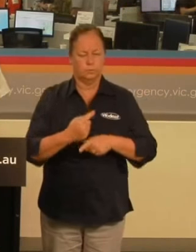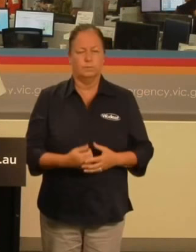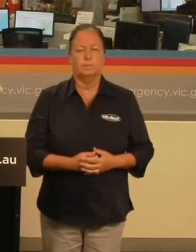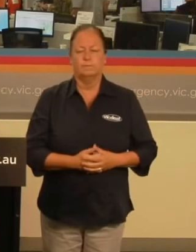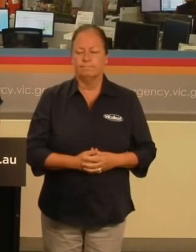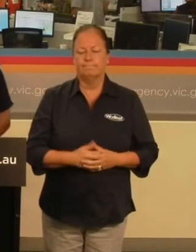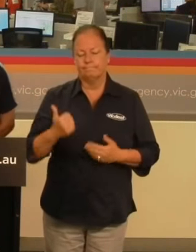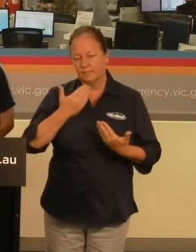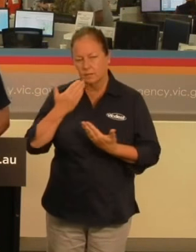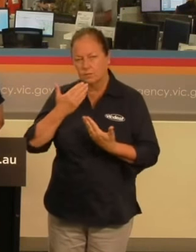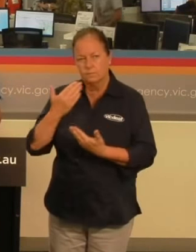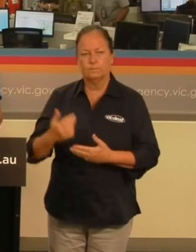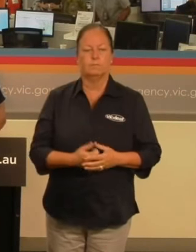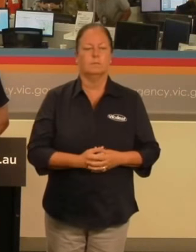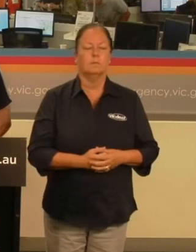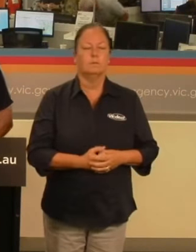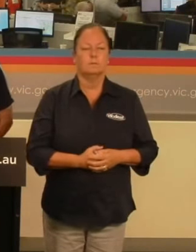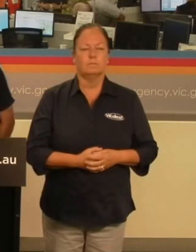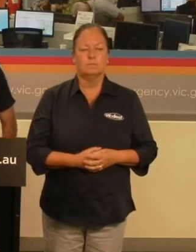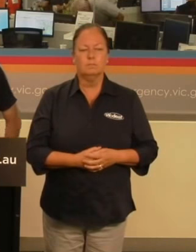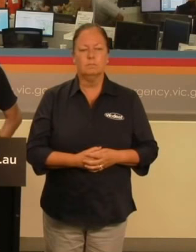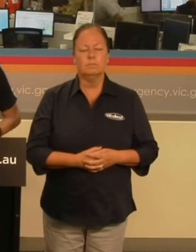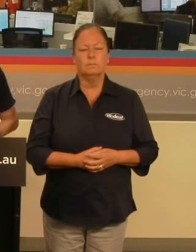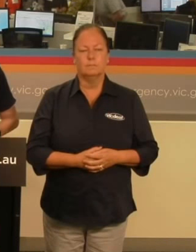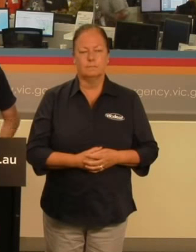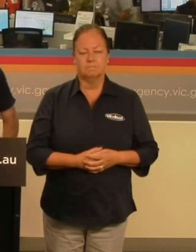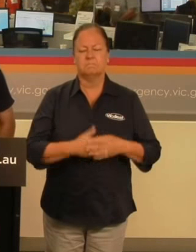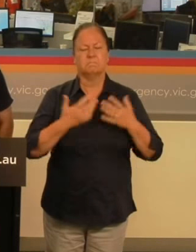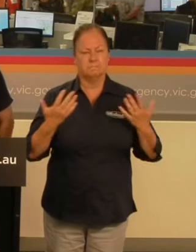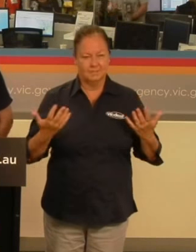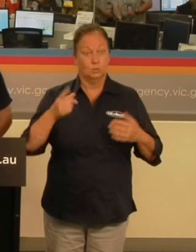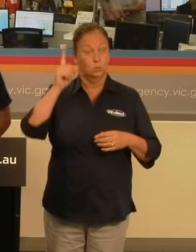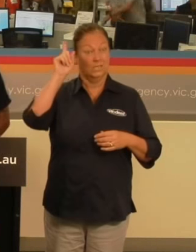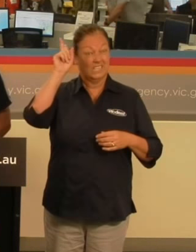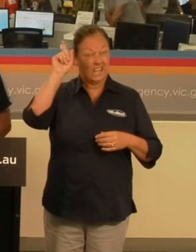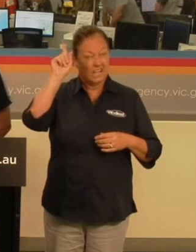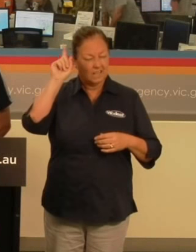very much what we've basically seen today so far is we've seen northerly